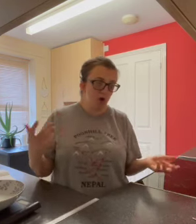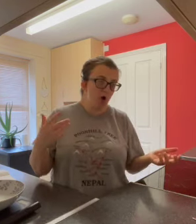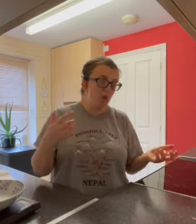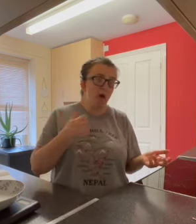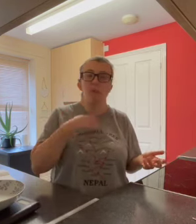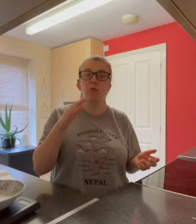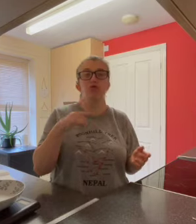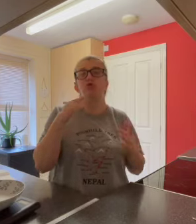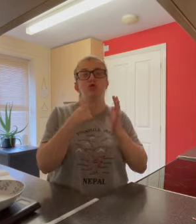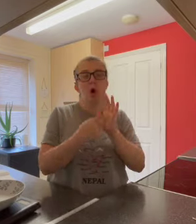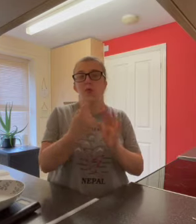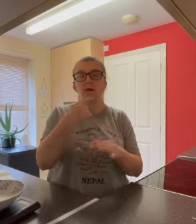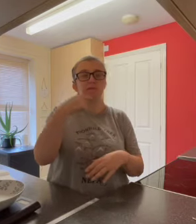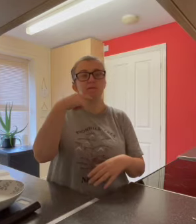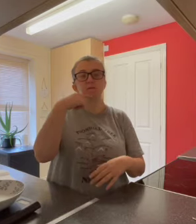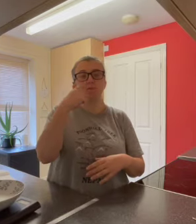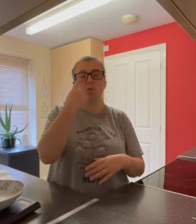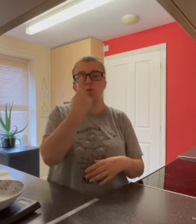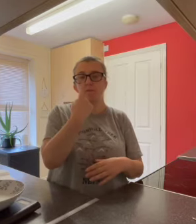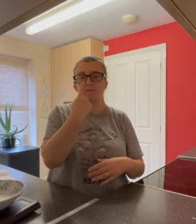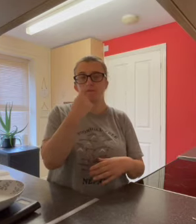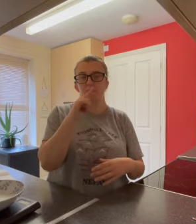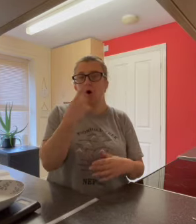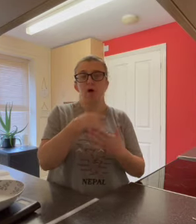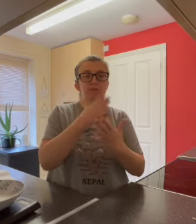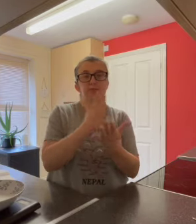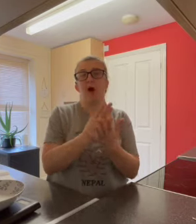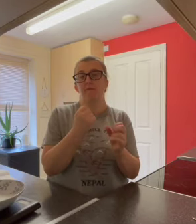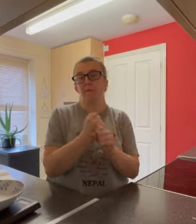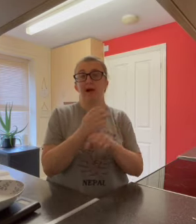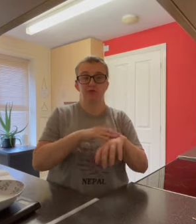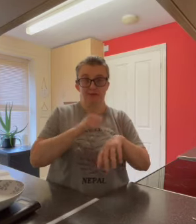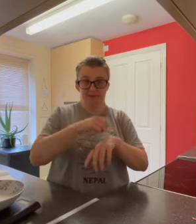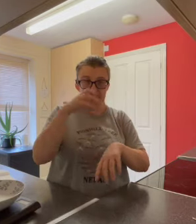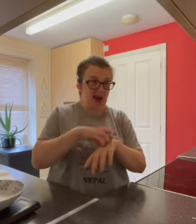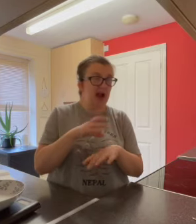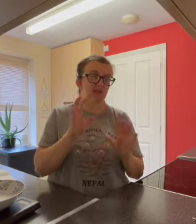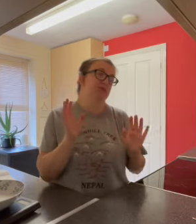So I am going to show you first part of making Christmas cake.